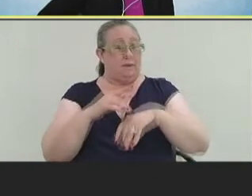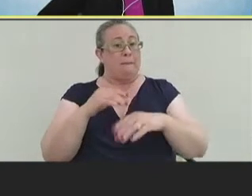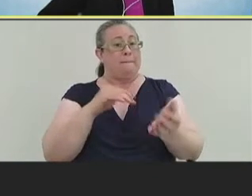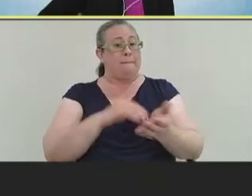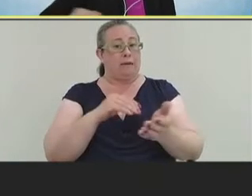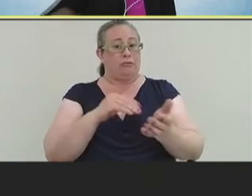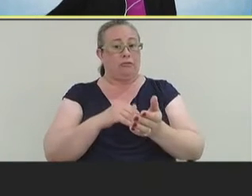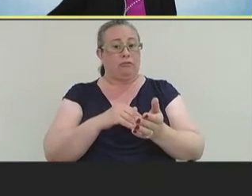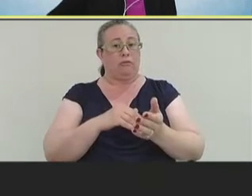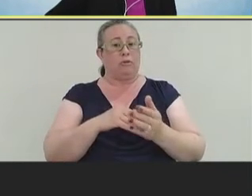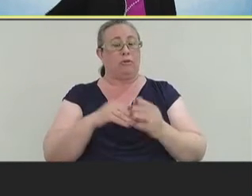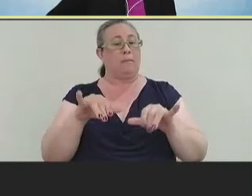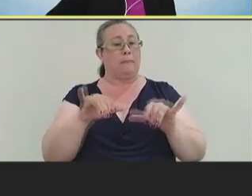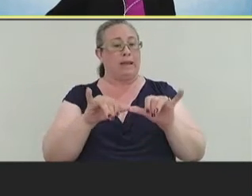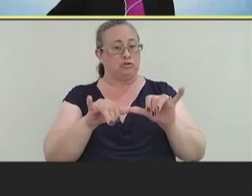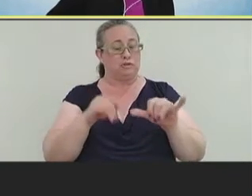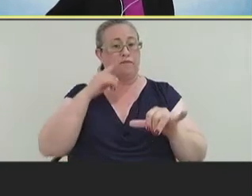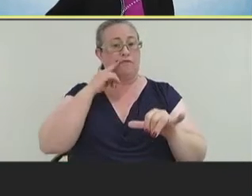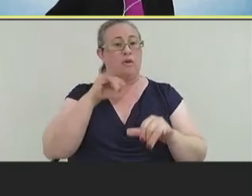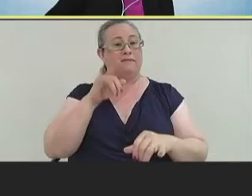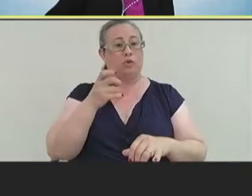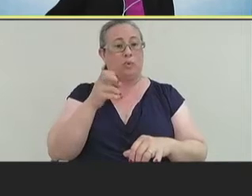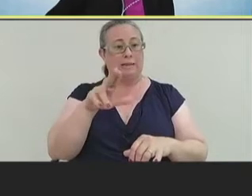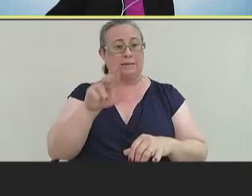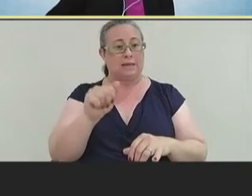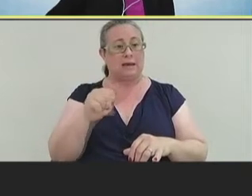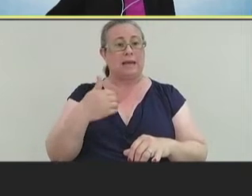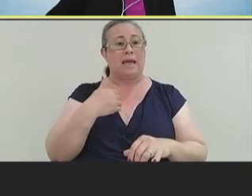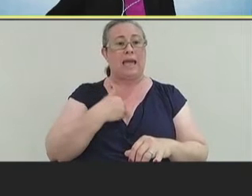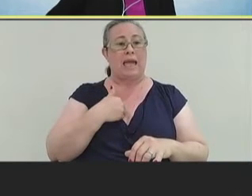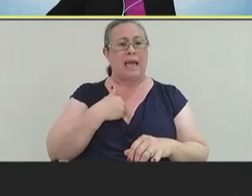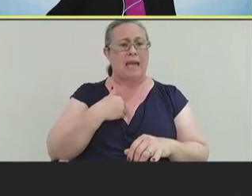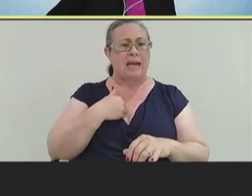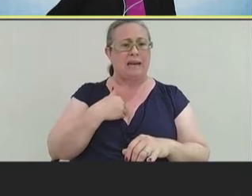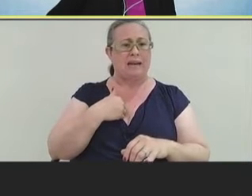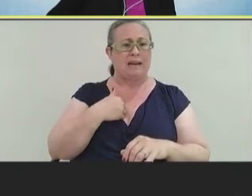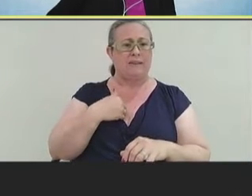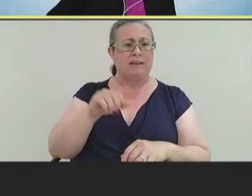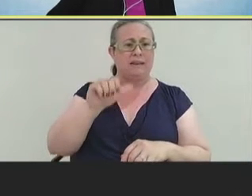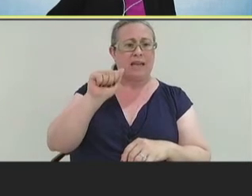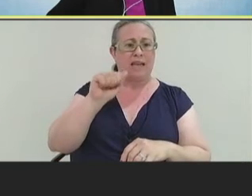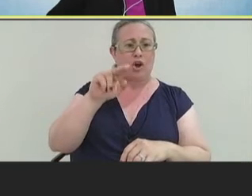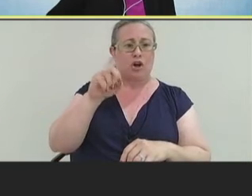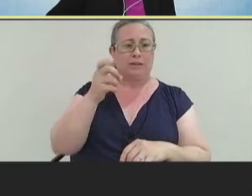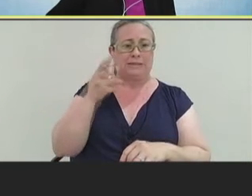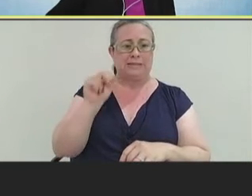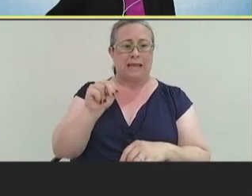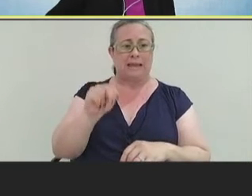for pandemic influenza vaccines, we have CSL Seqirus' AUDENZ. We have GSK H5N1 vaccine and